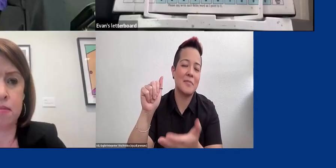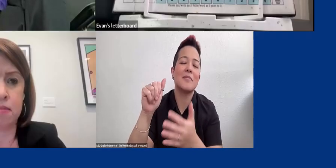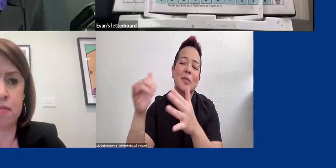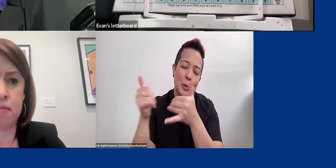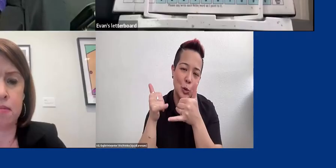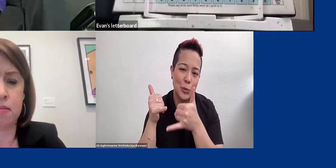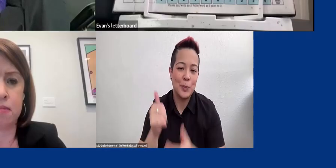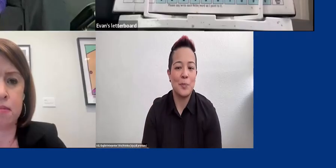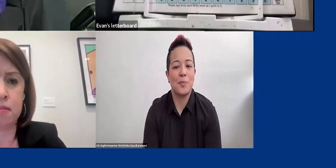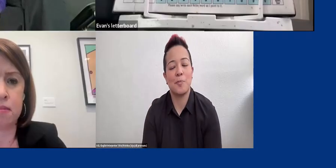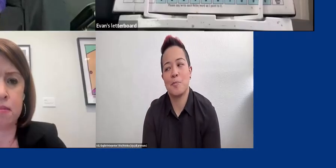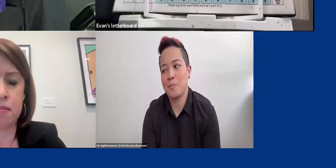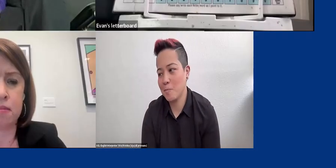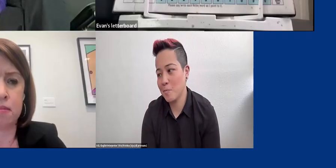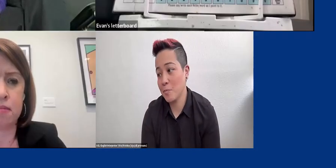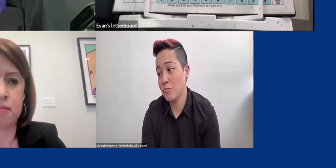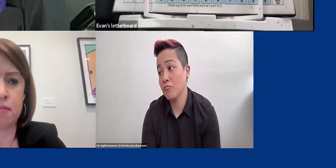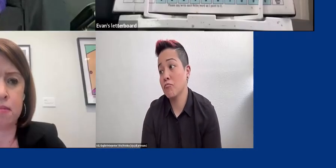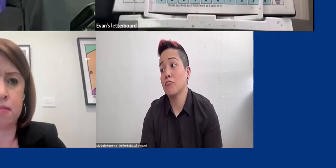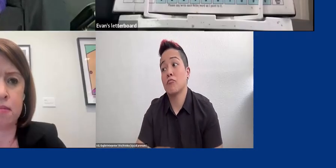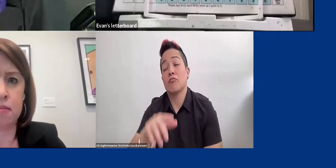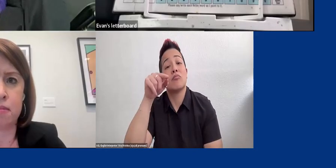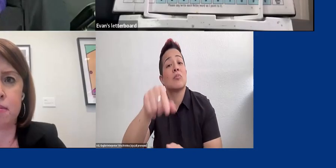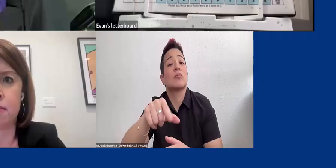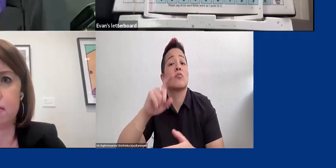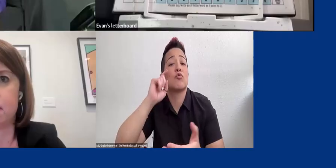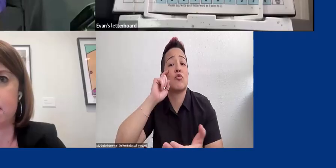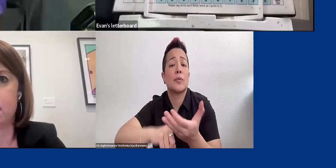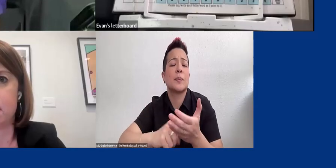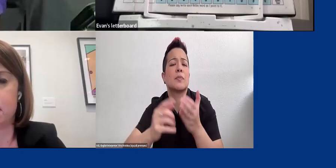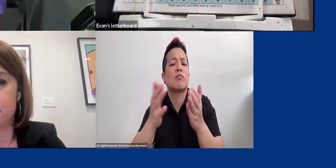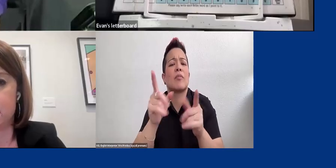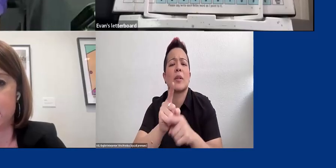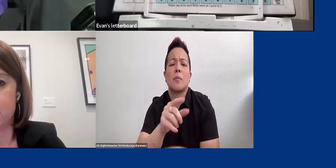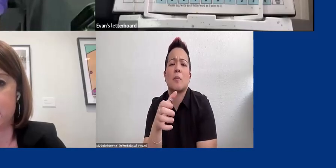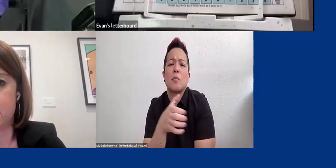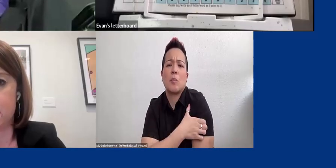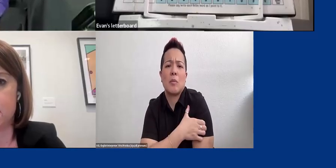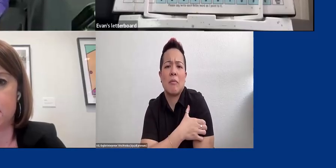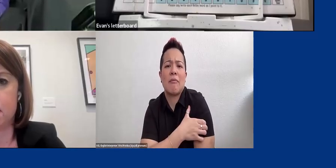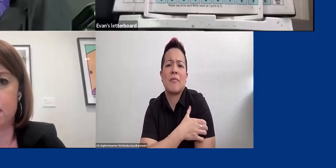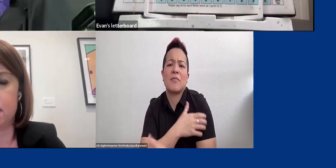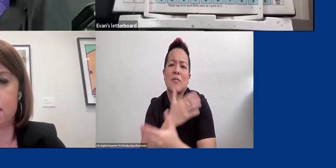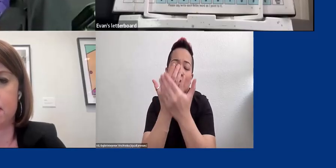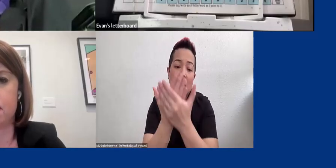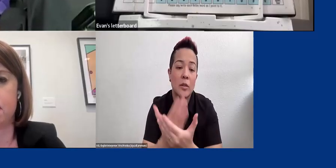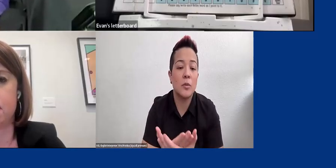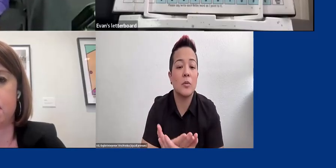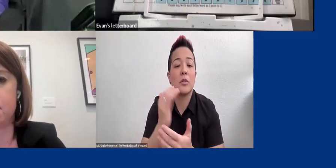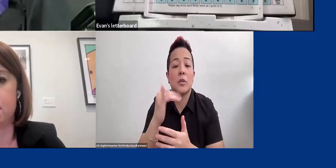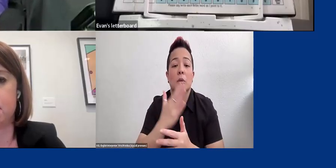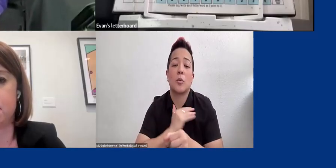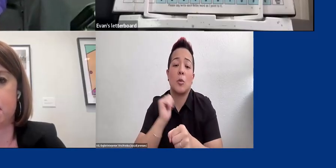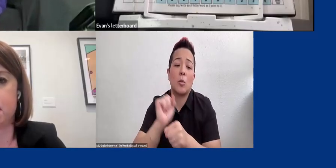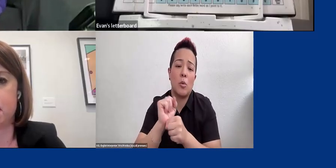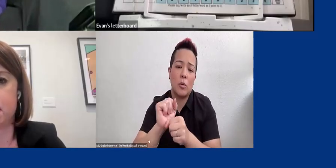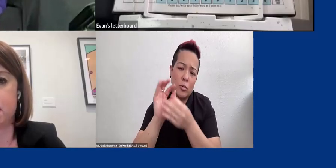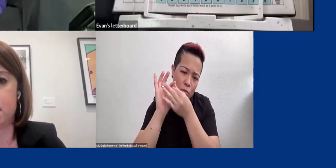This recognition serves as a powerful validation that my work surrounding the intersection of sex and